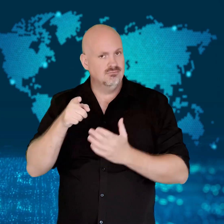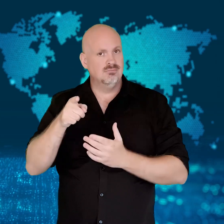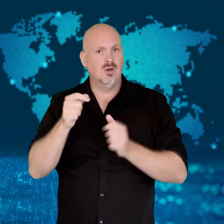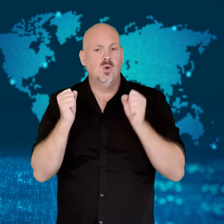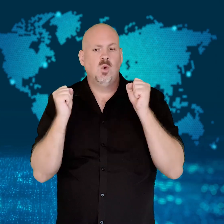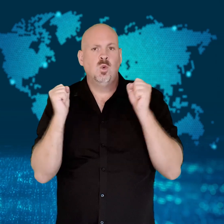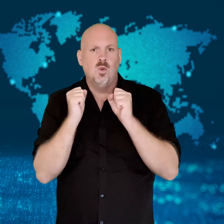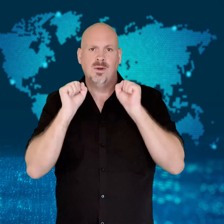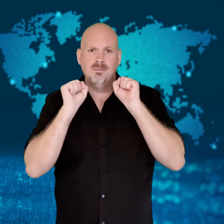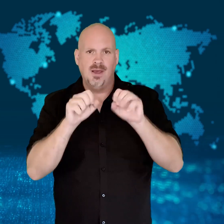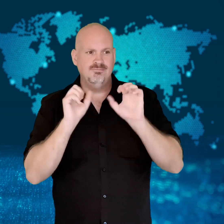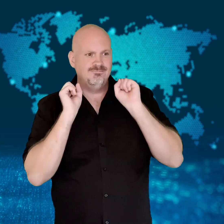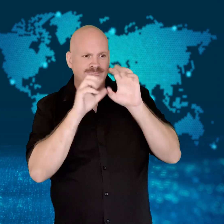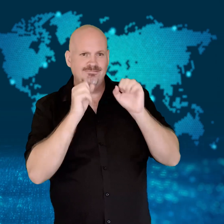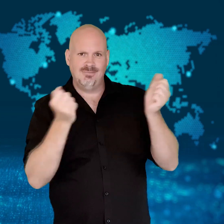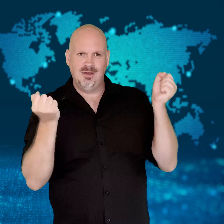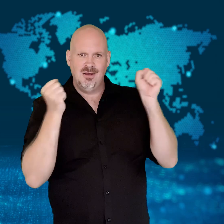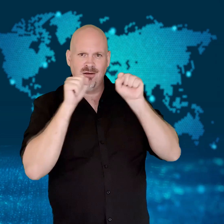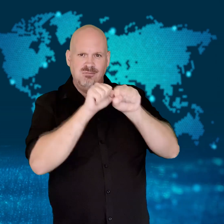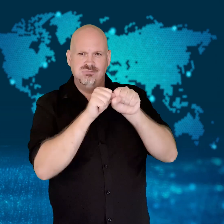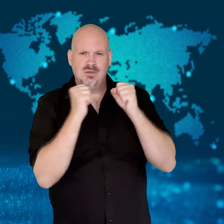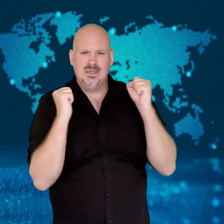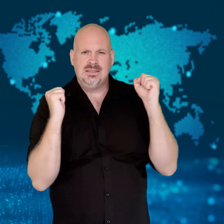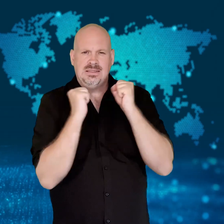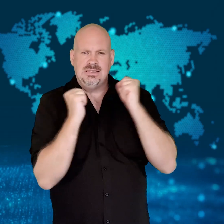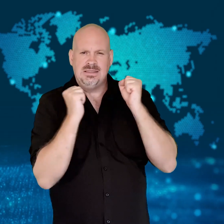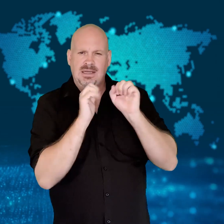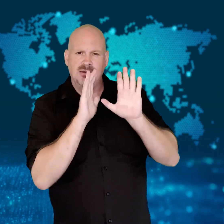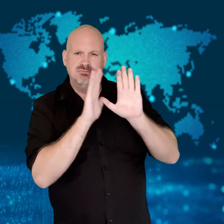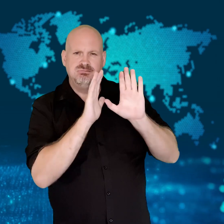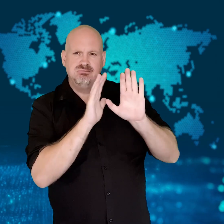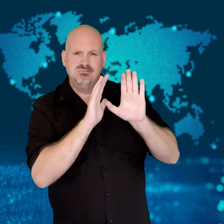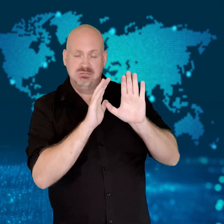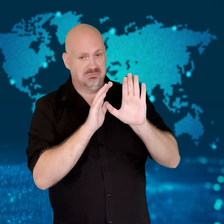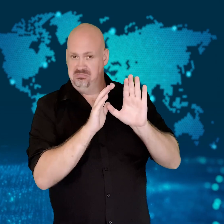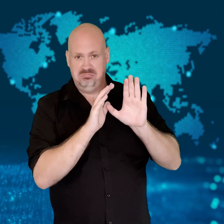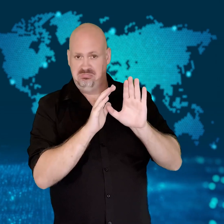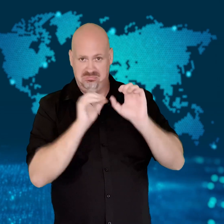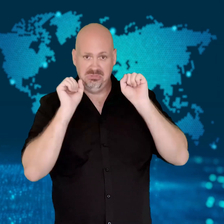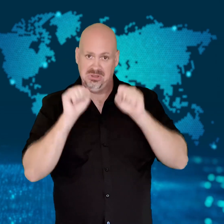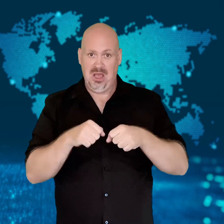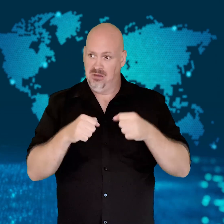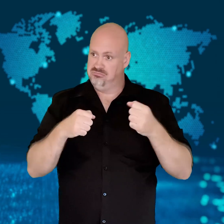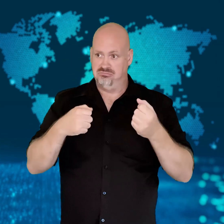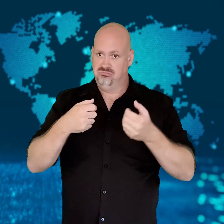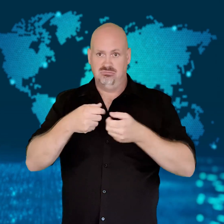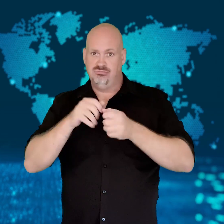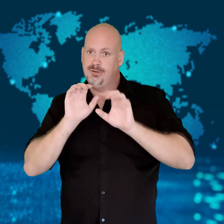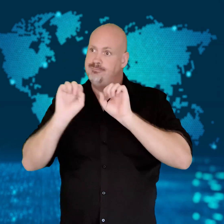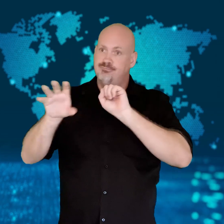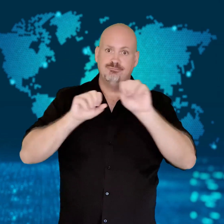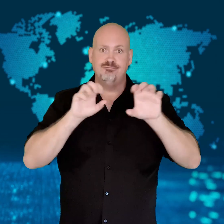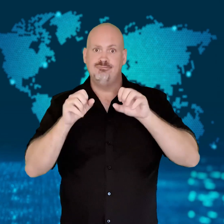It can be self-administered and does not require a health professional.